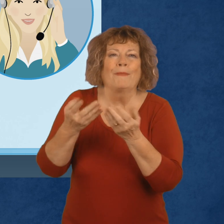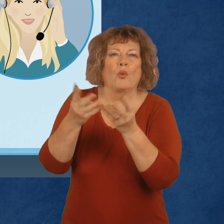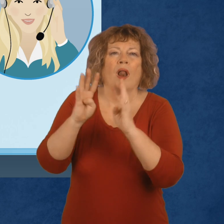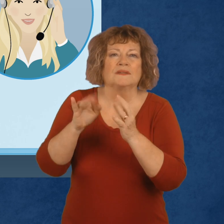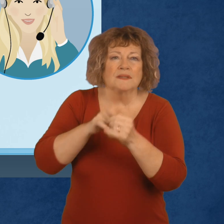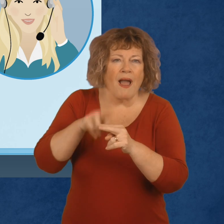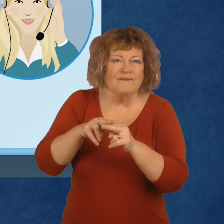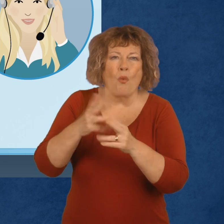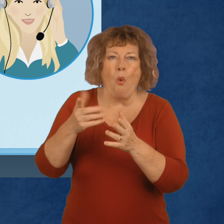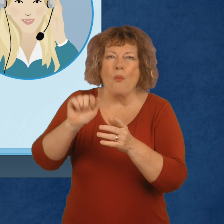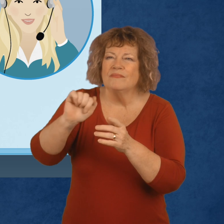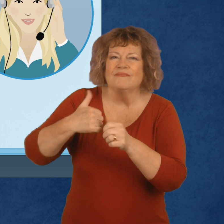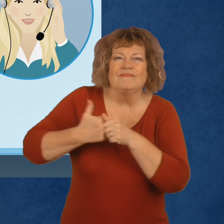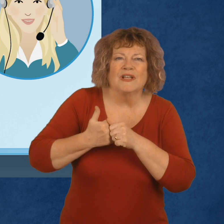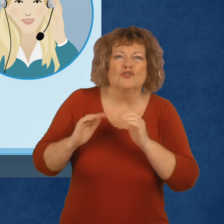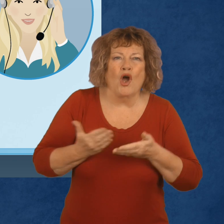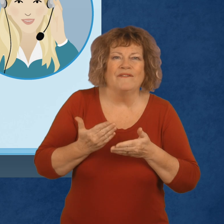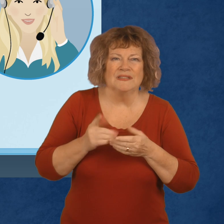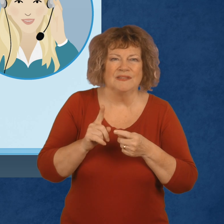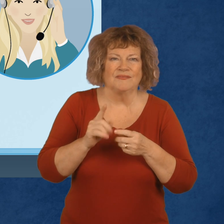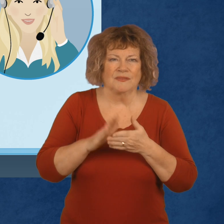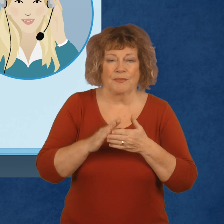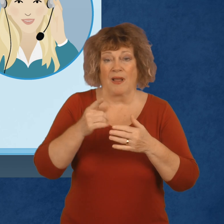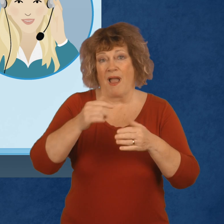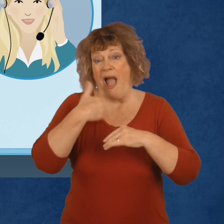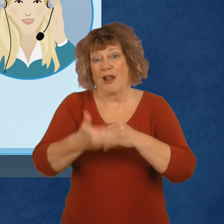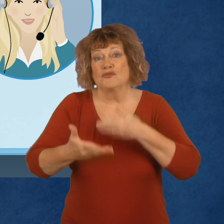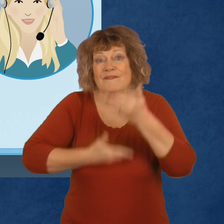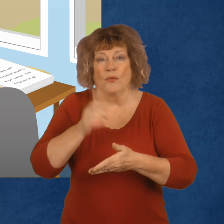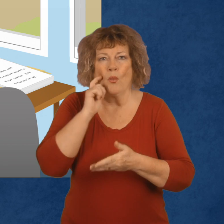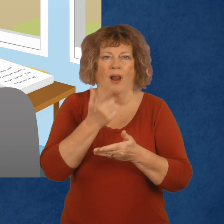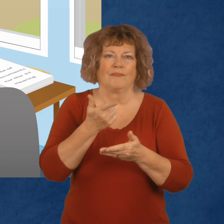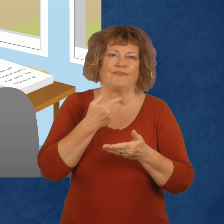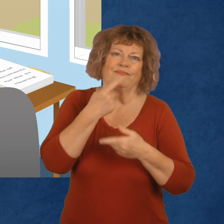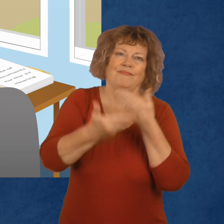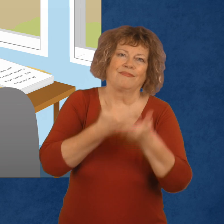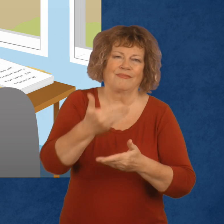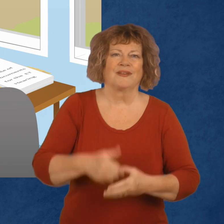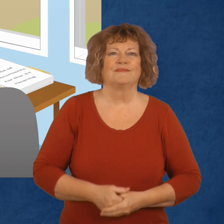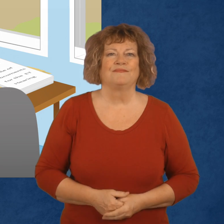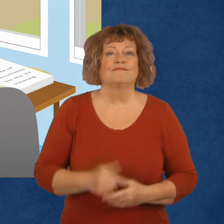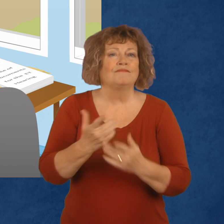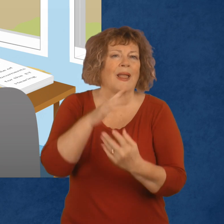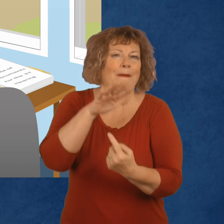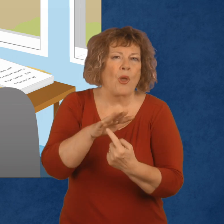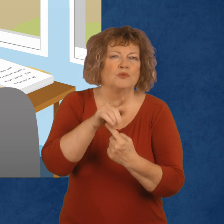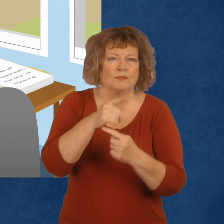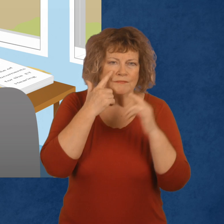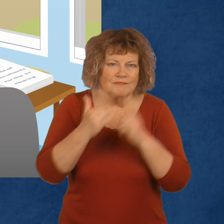at the end of this section for help. It’s really important to test the equipment you are using